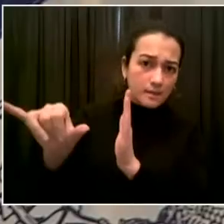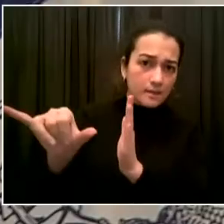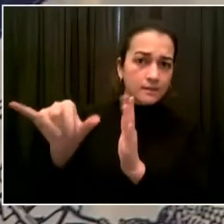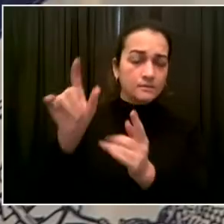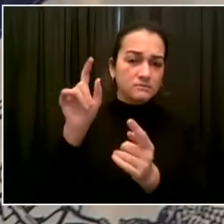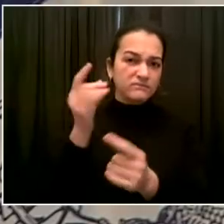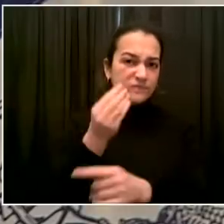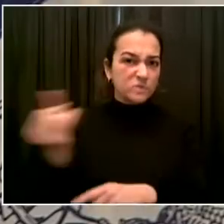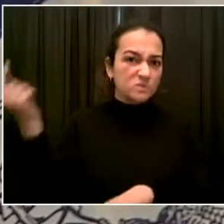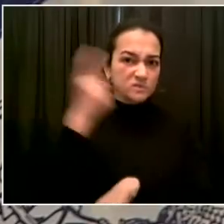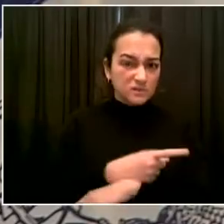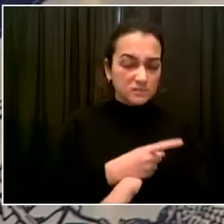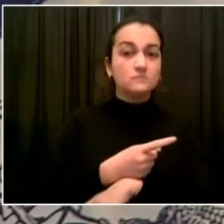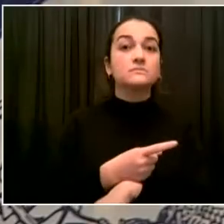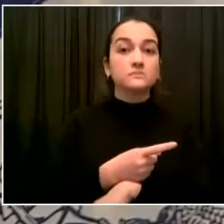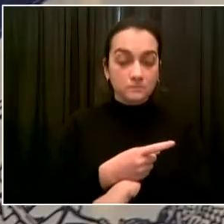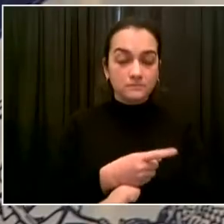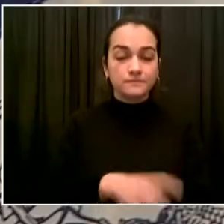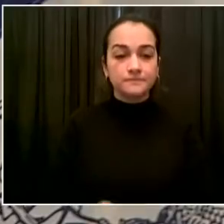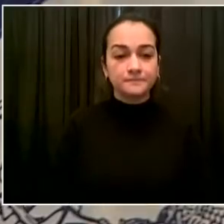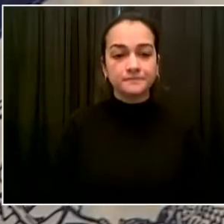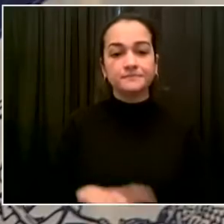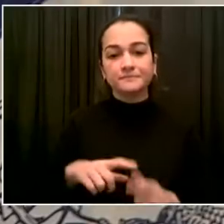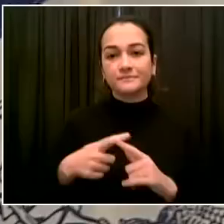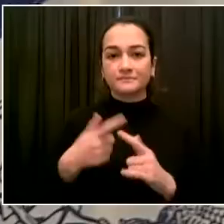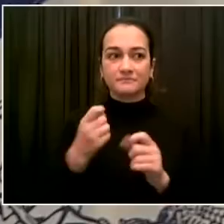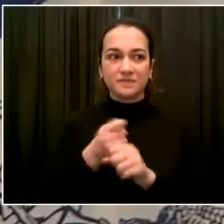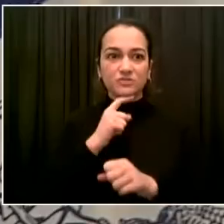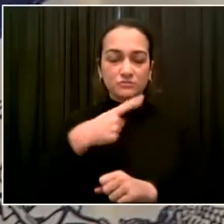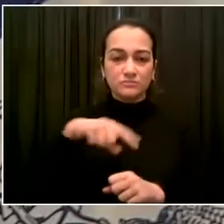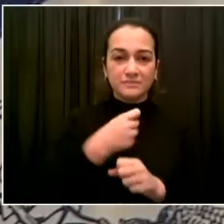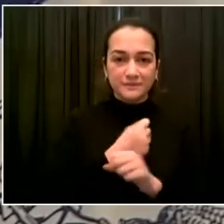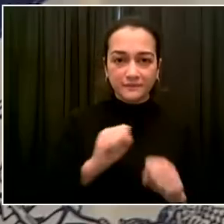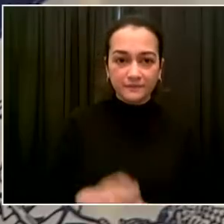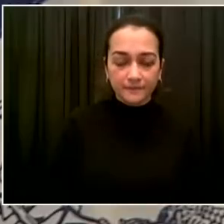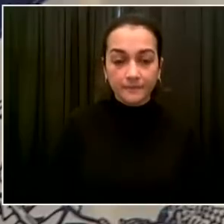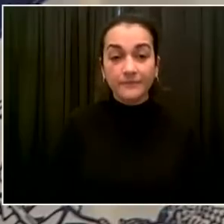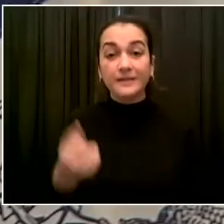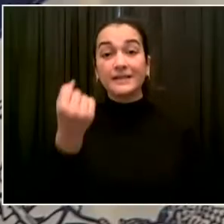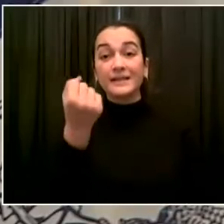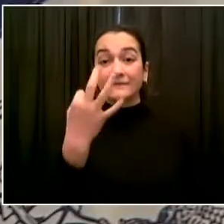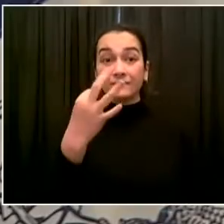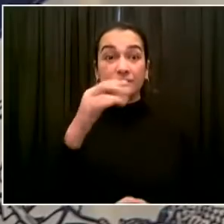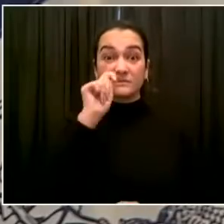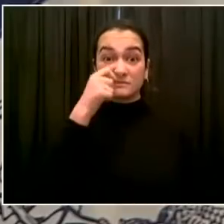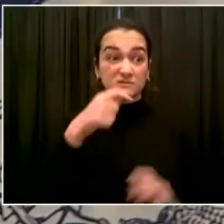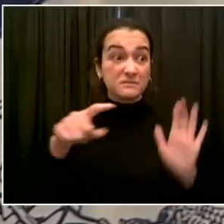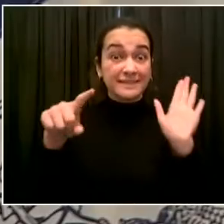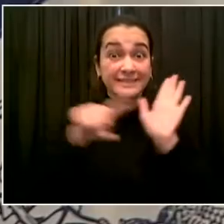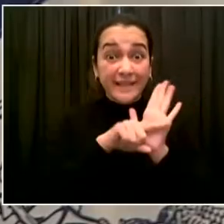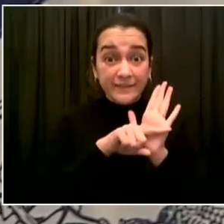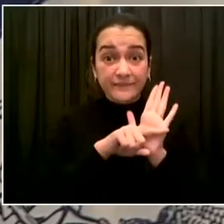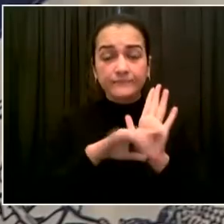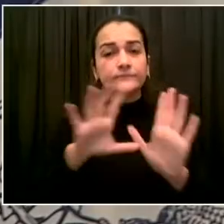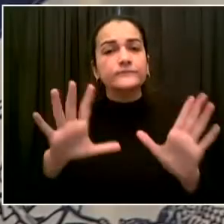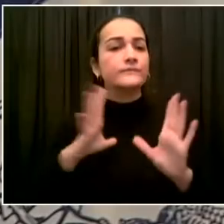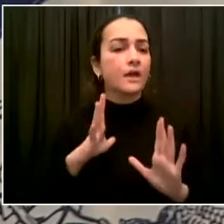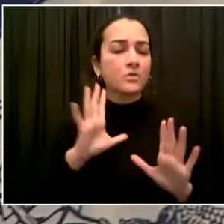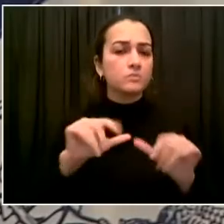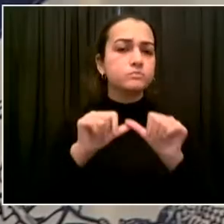A LOT OF HELP AVAILABLE. IF YOU TEST NEGATIVE, GREAT AND YOU KNOW YOU DON'T HAVE COVID. GETTING TESTED